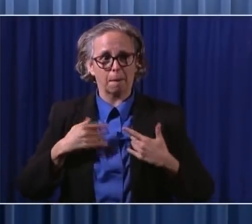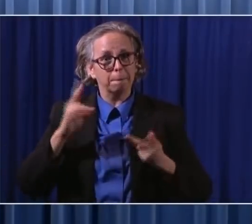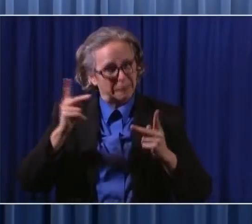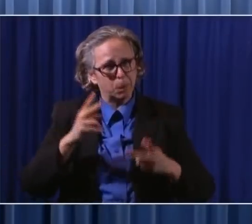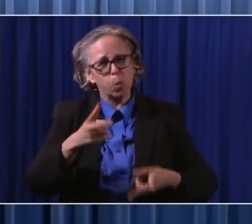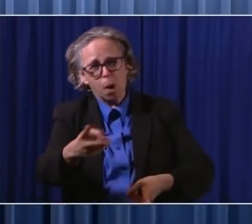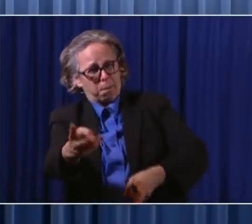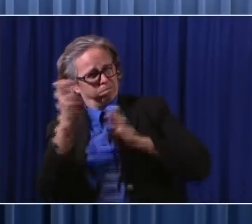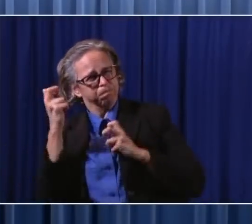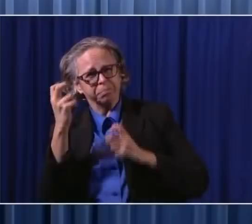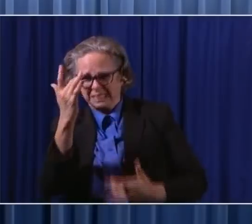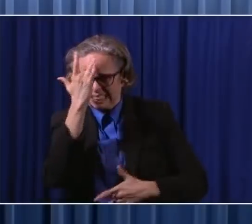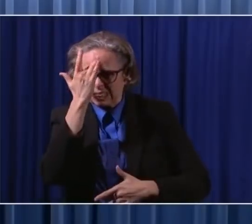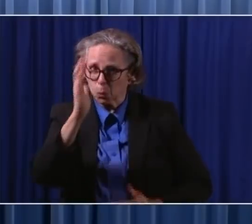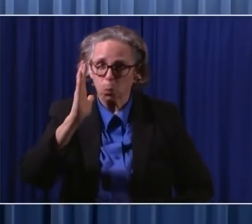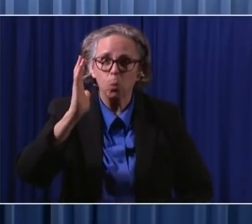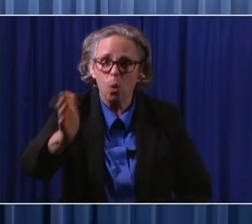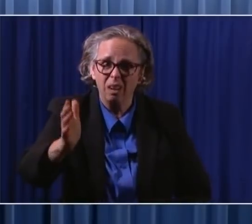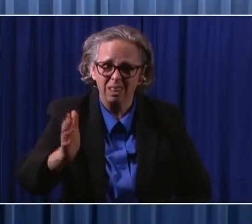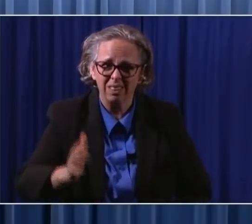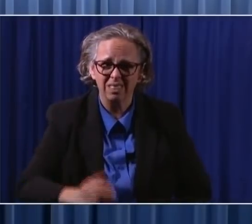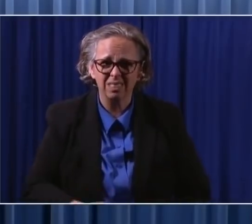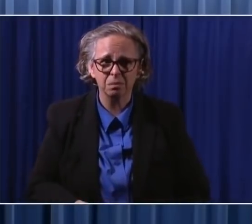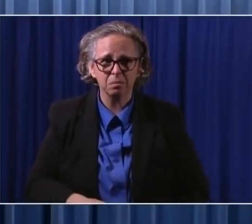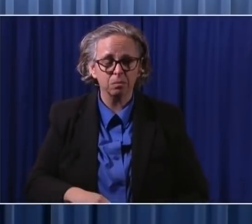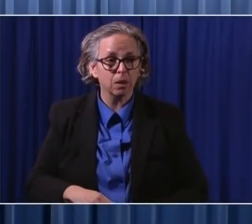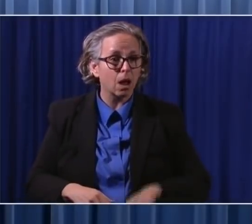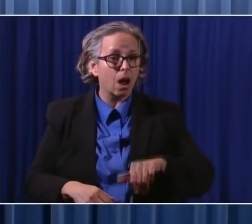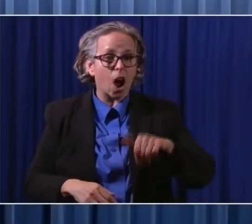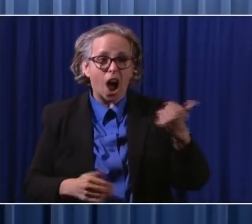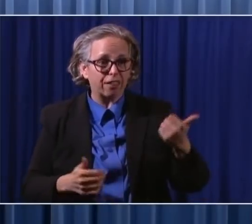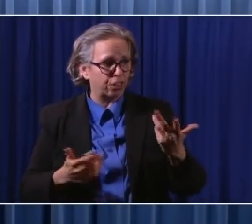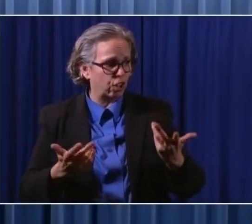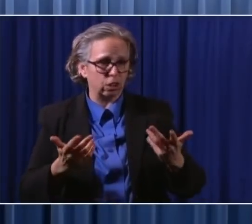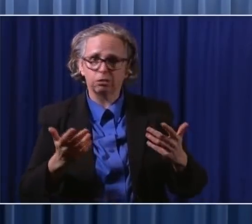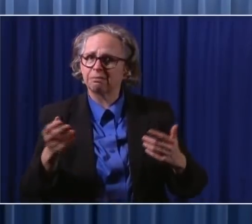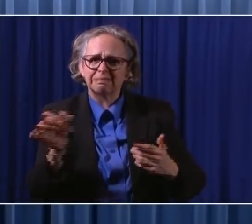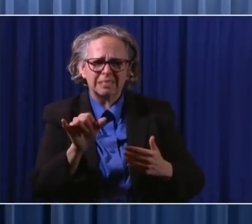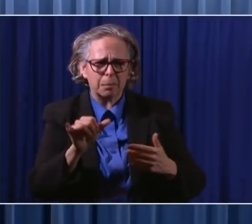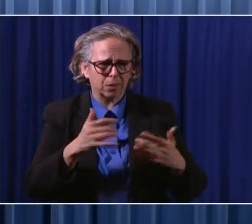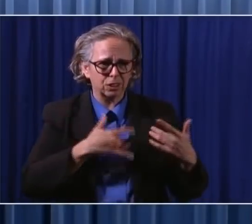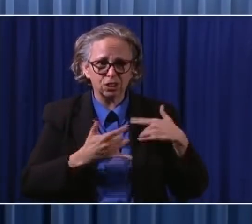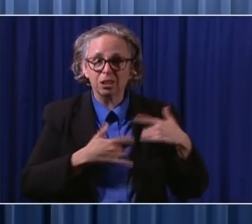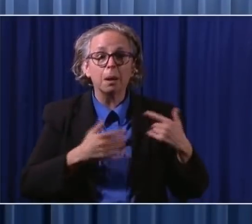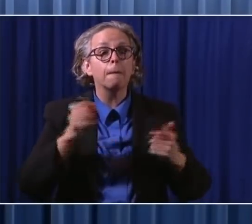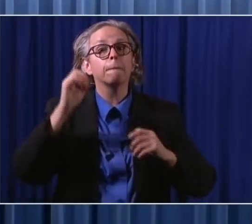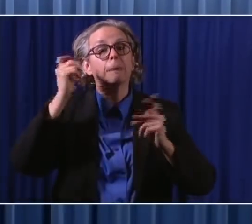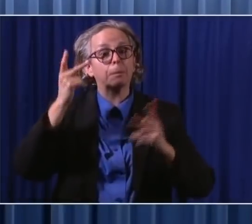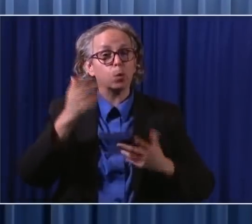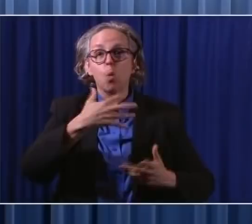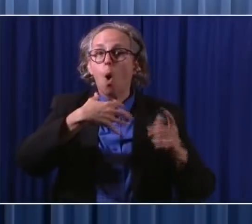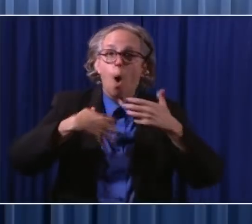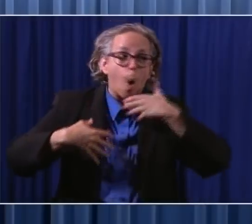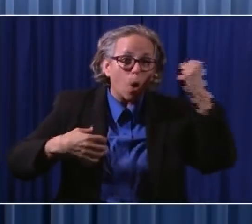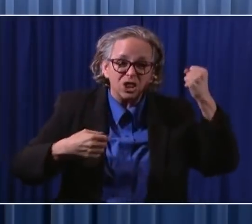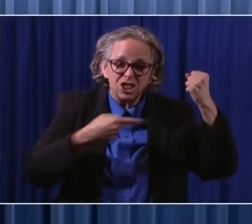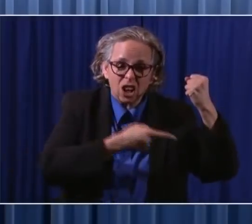THE RISK AND MORTALITY WILL BE PASSED ON TO THE MOST VULNERABLE NO MATTER WHO GETS IT FIRST. THAT'S A BIG CONCERN. WE HAVE YOUNG PEOPLE THAT ARE PRETTY SICK AND THE OTHER